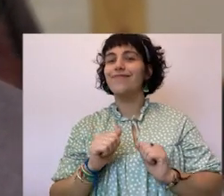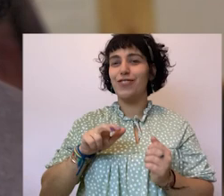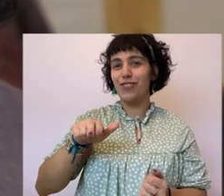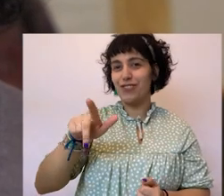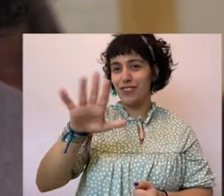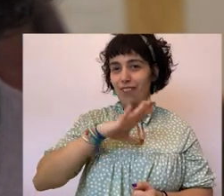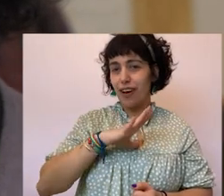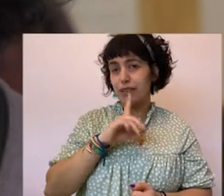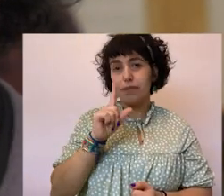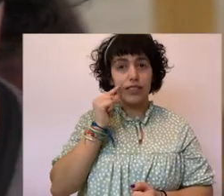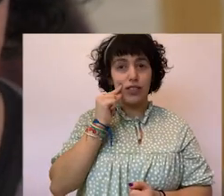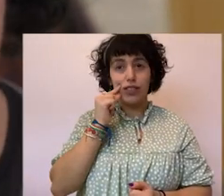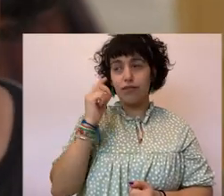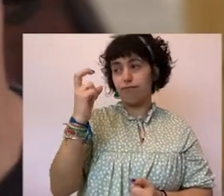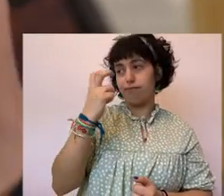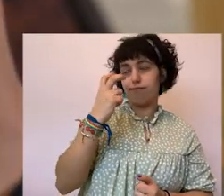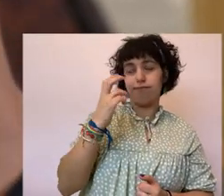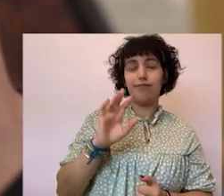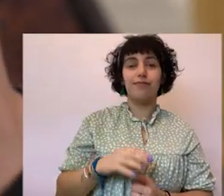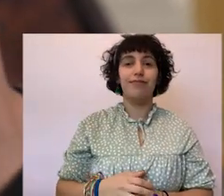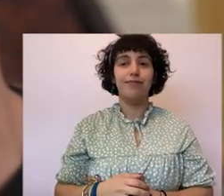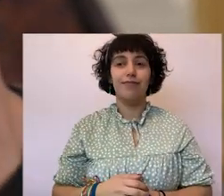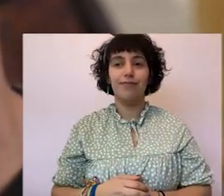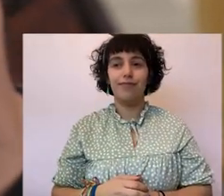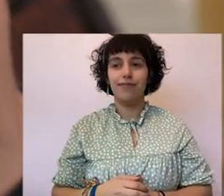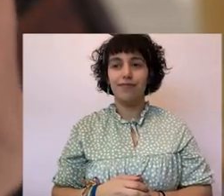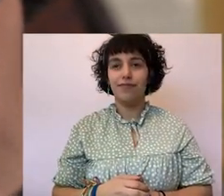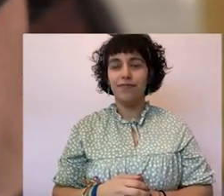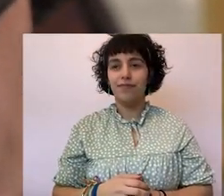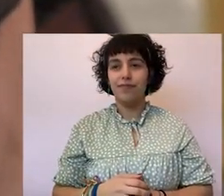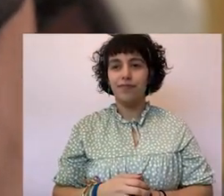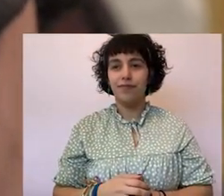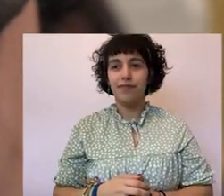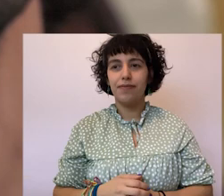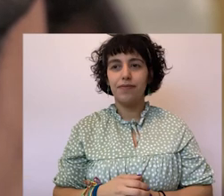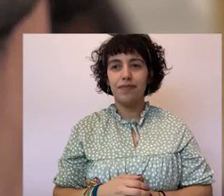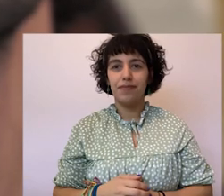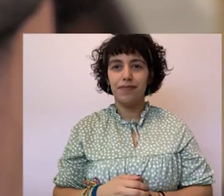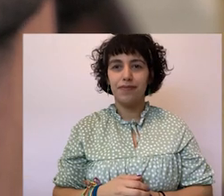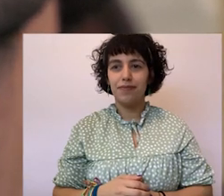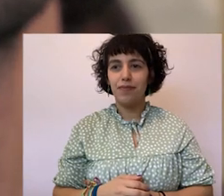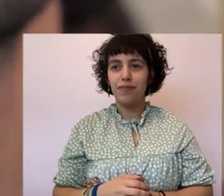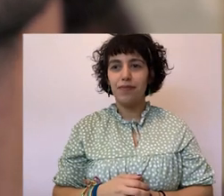Then he turns his head straight back to where he is looking, or something. Sometimes I do this